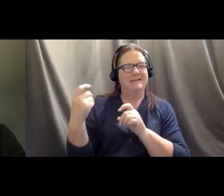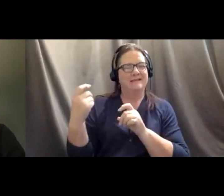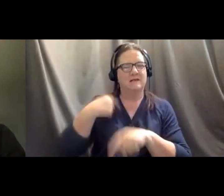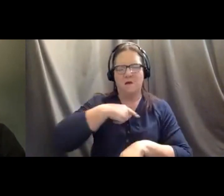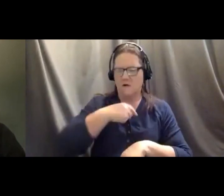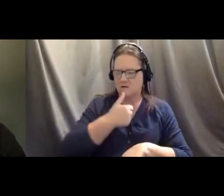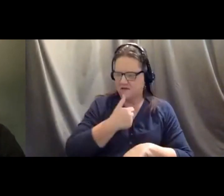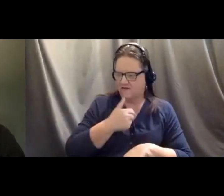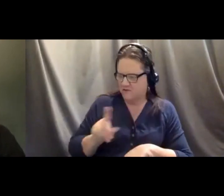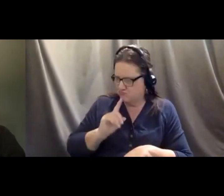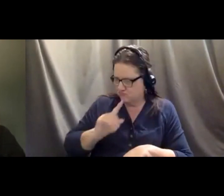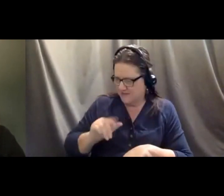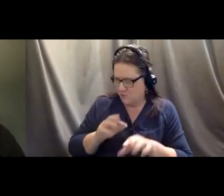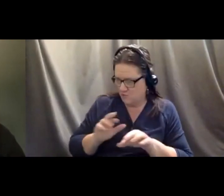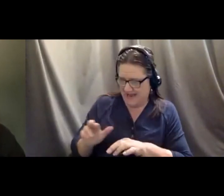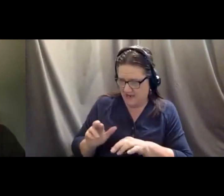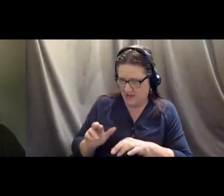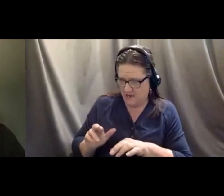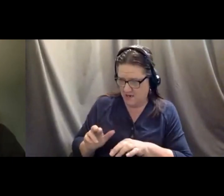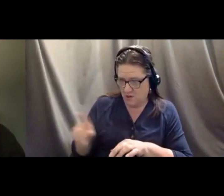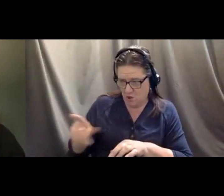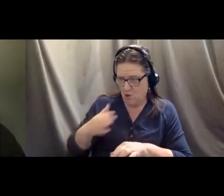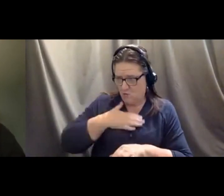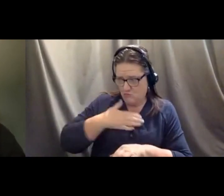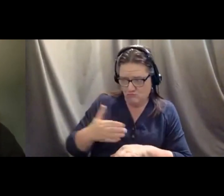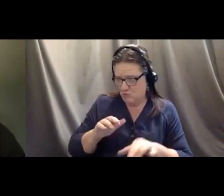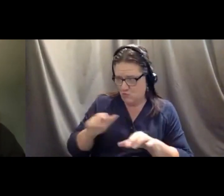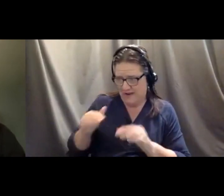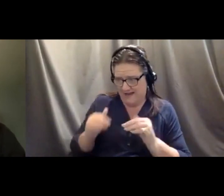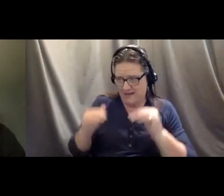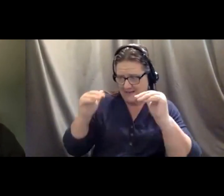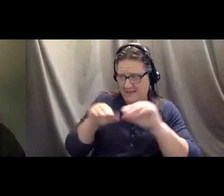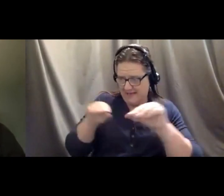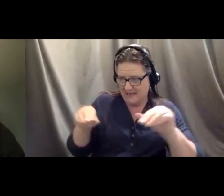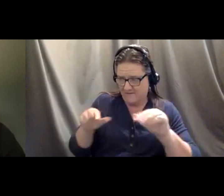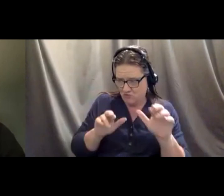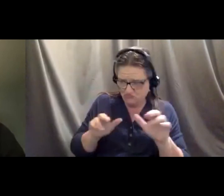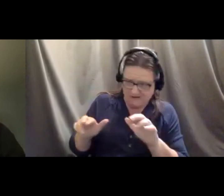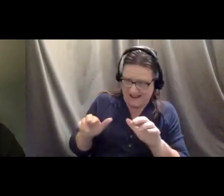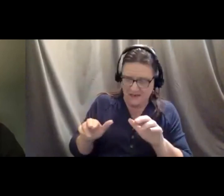we ready?" Are we ready to take it to the next level?